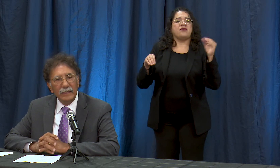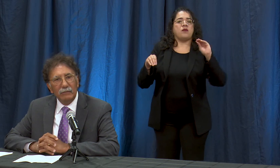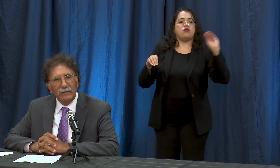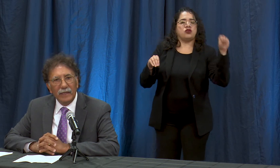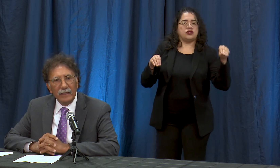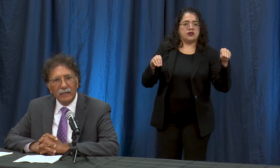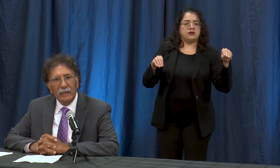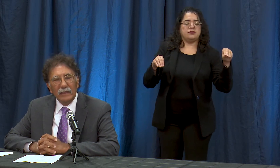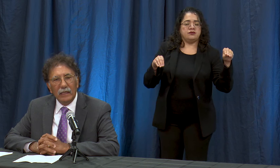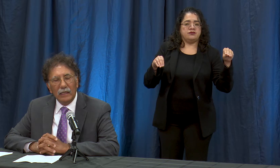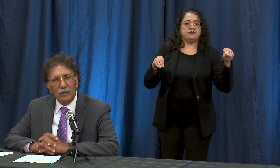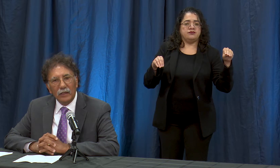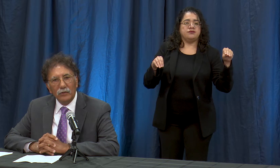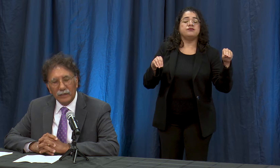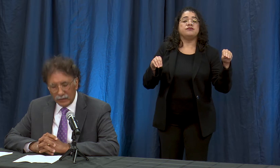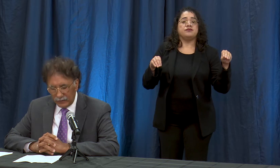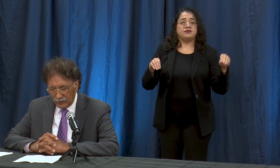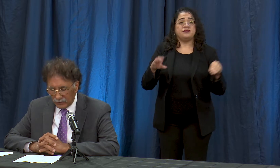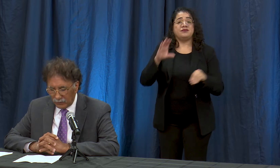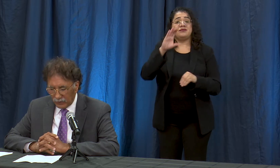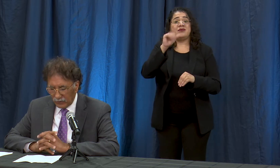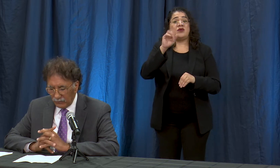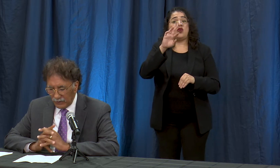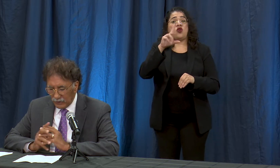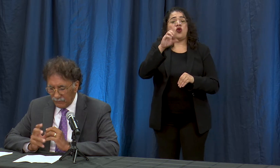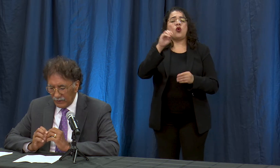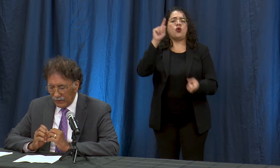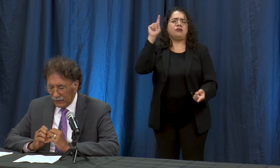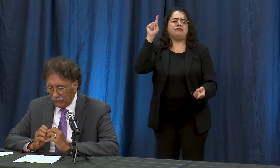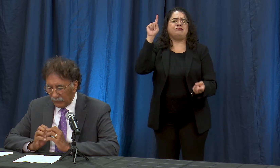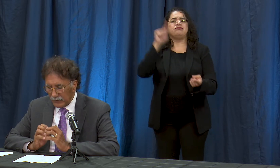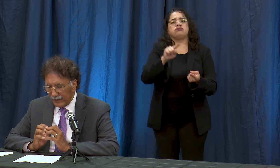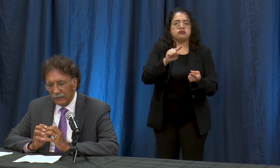that we've had a cargo decline here at the Port of Long Beach and the first half of